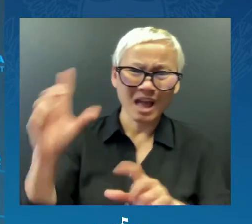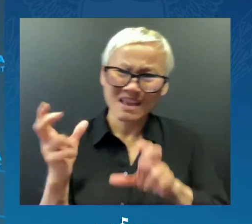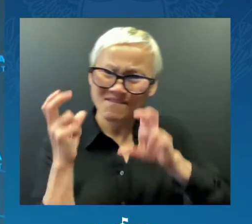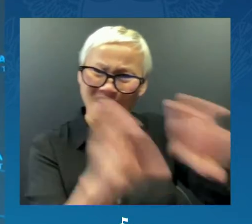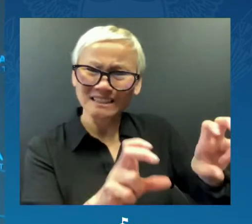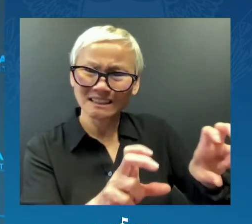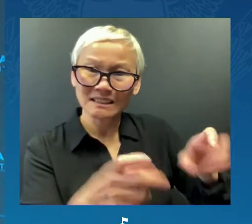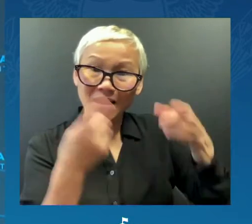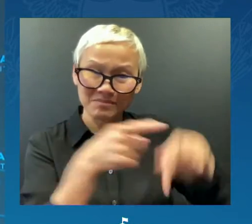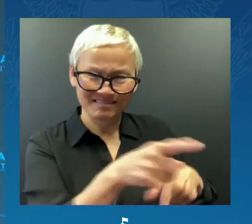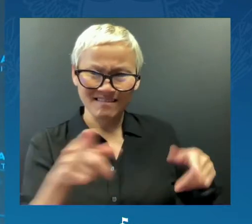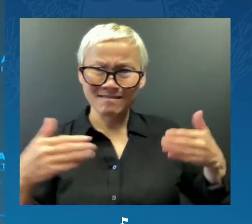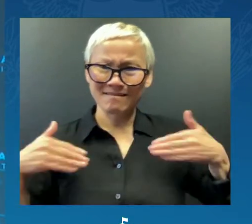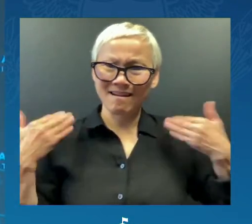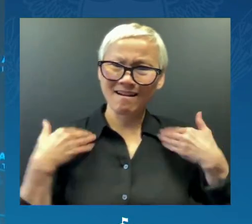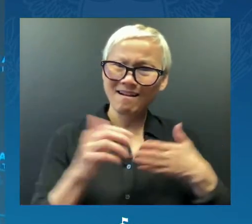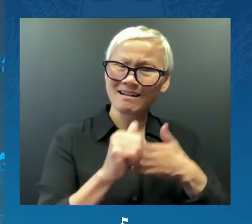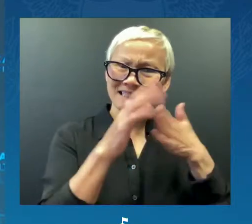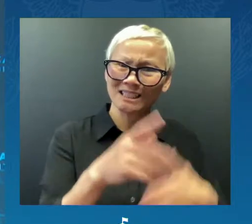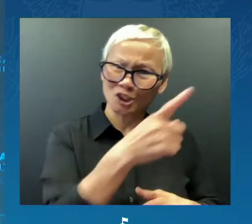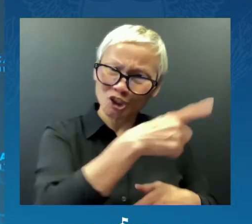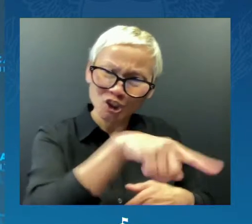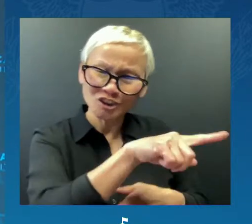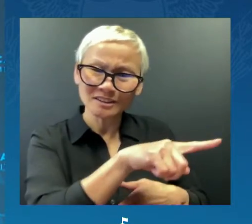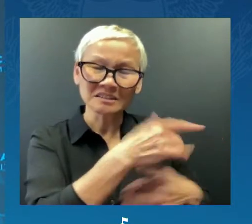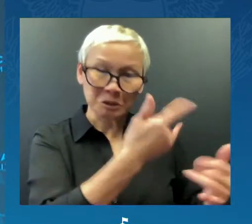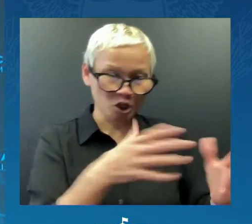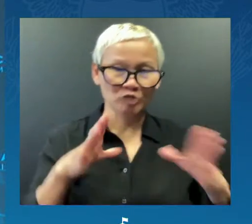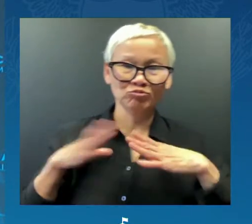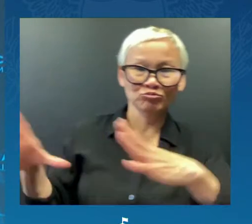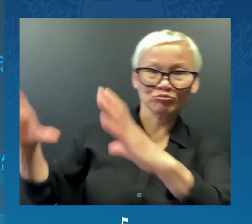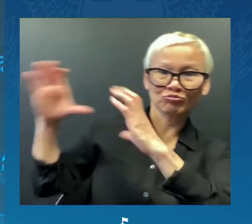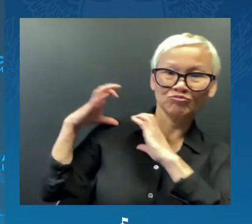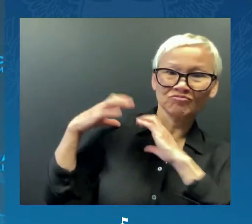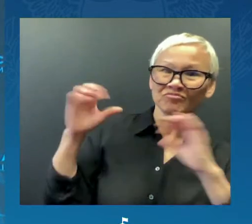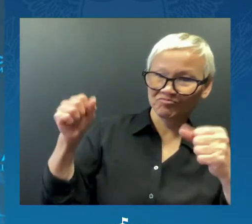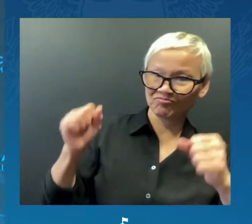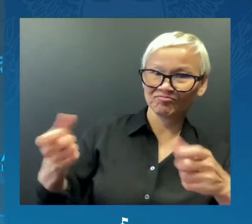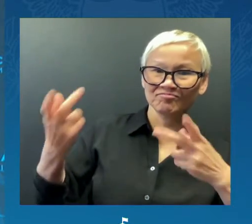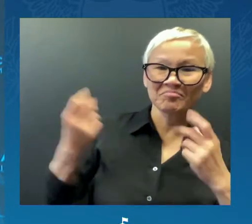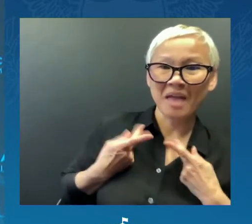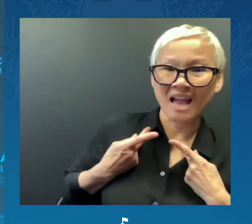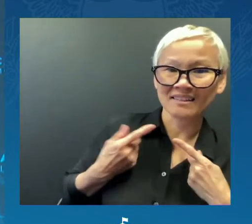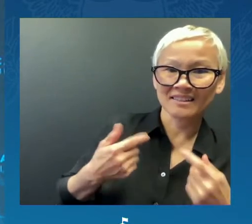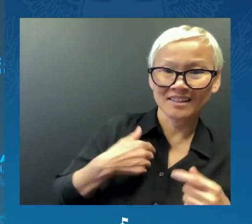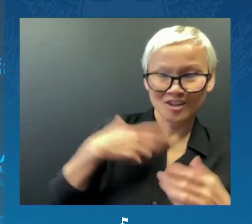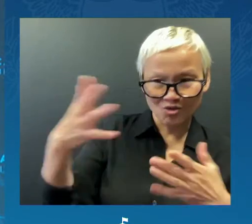they also take it as part of their personal responsibility to build a legacy so others can follow.